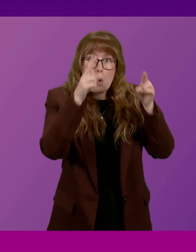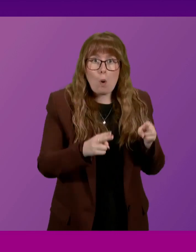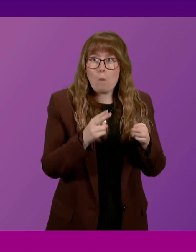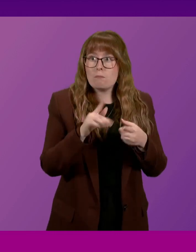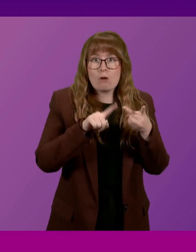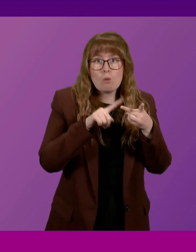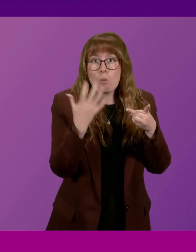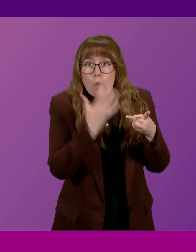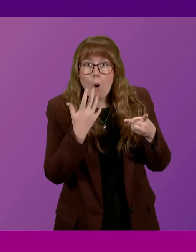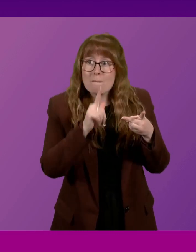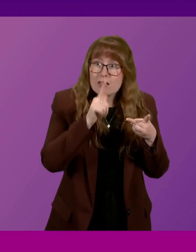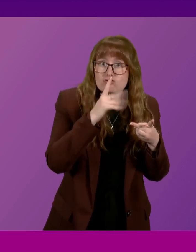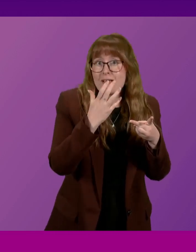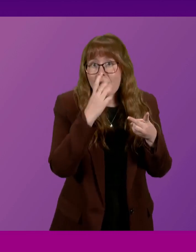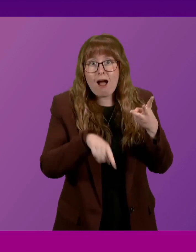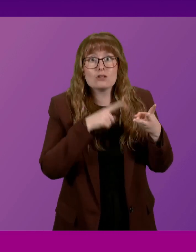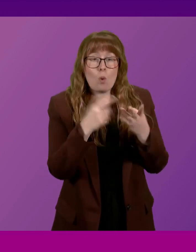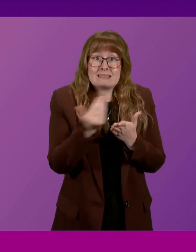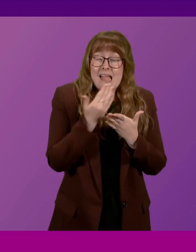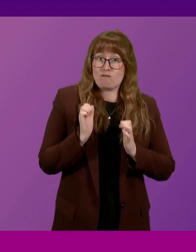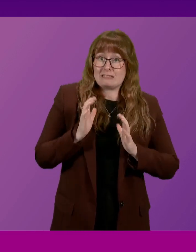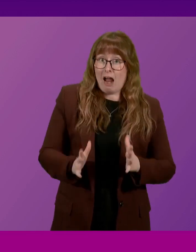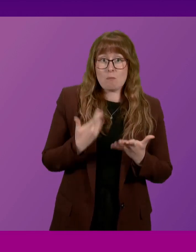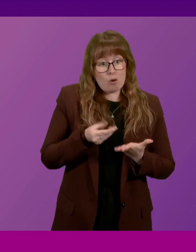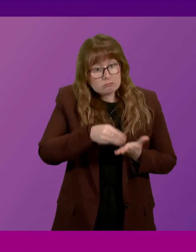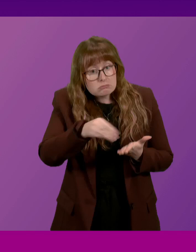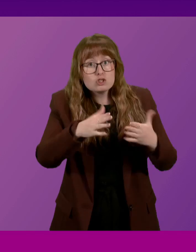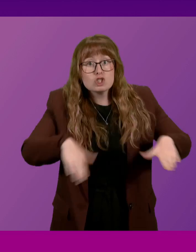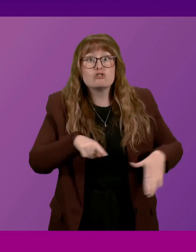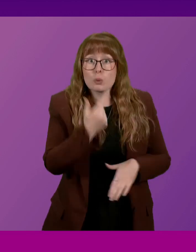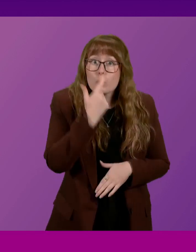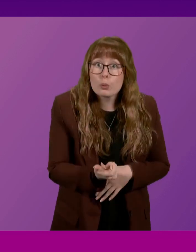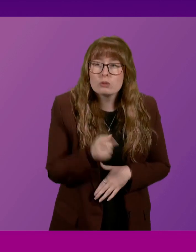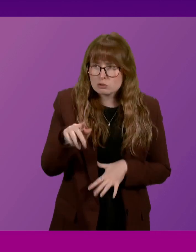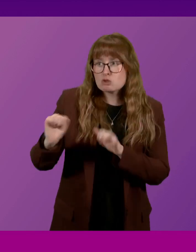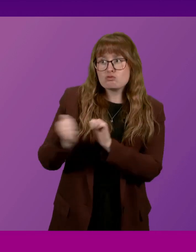feeding their families or saving for retirement. Does the First Minister agree that that is a clear